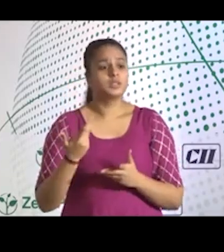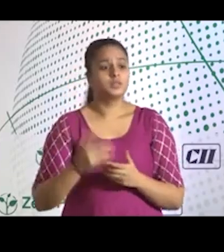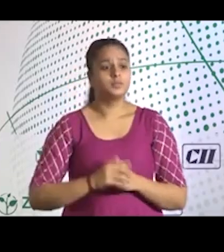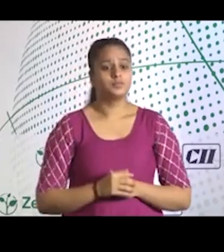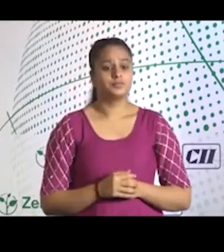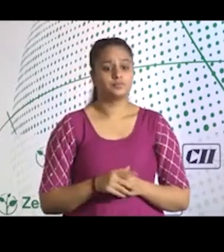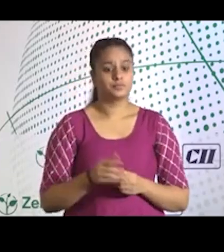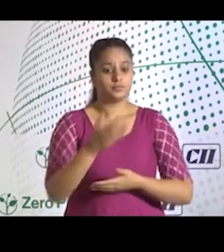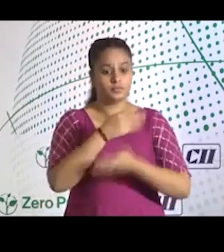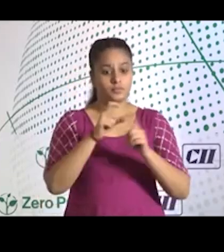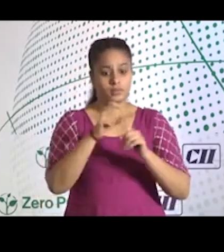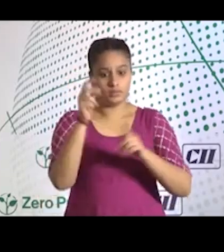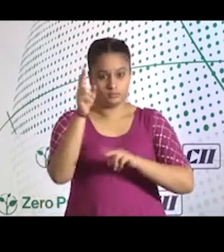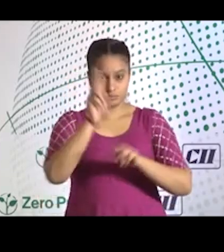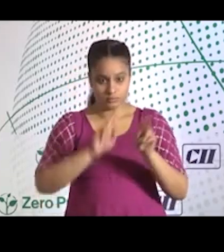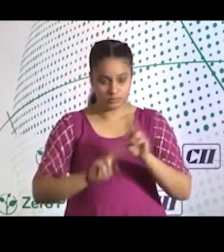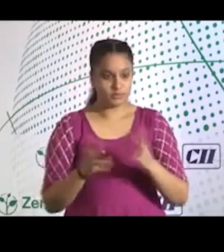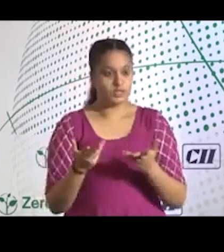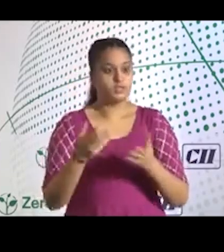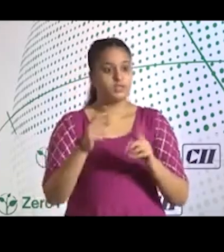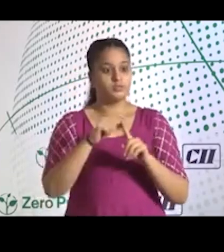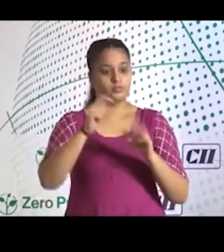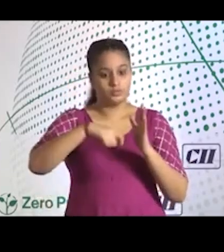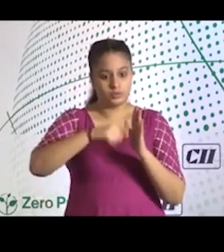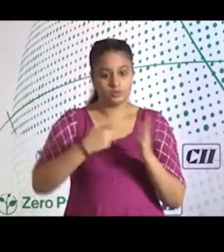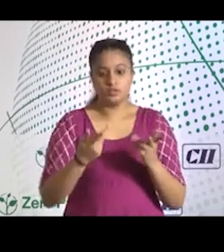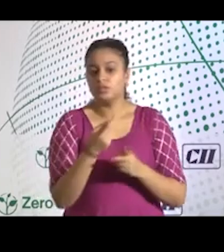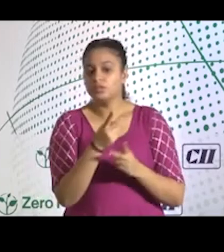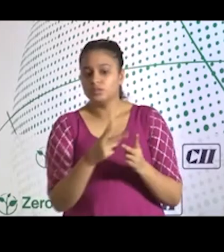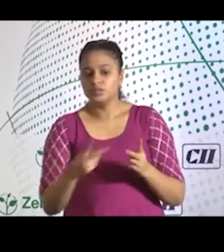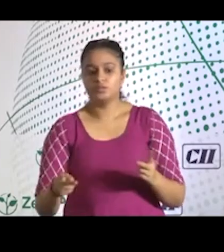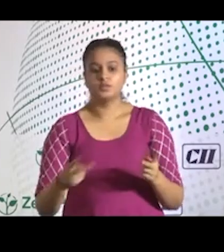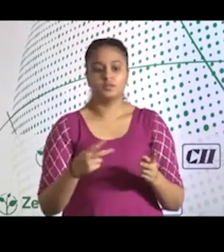design products and then also on the ground offer